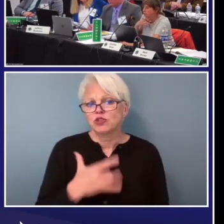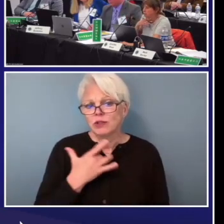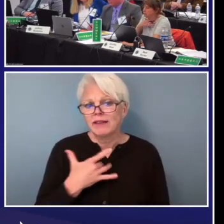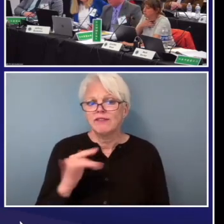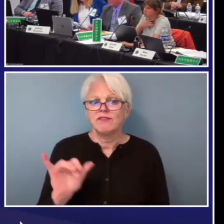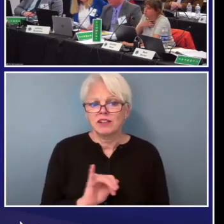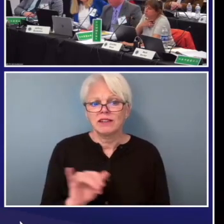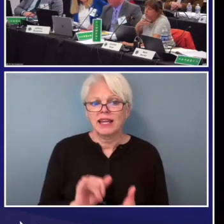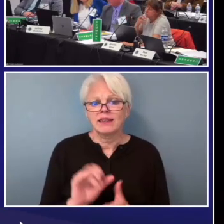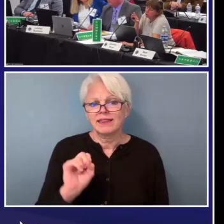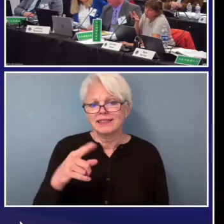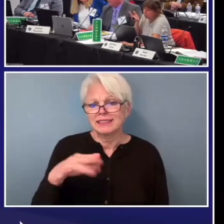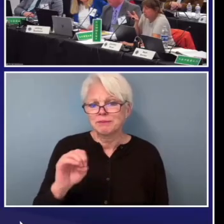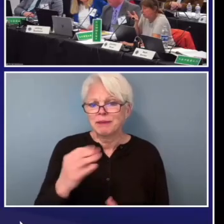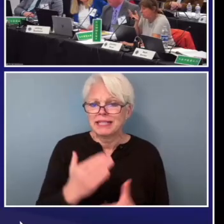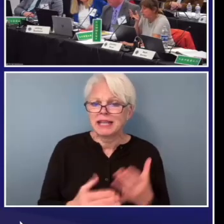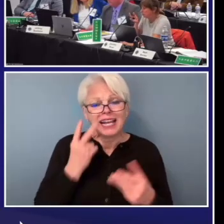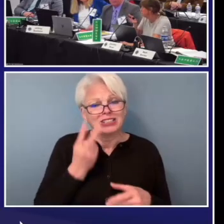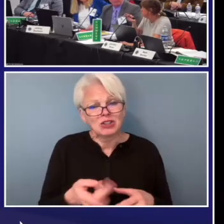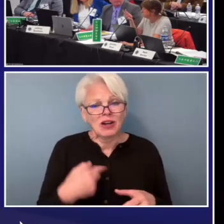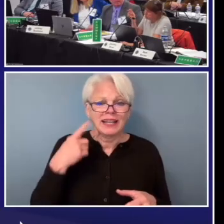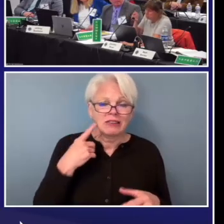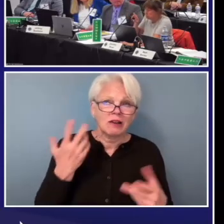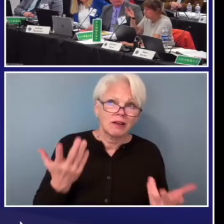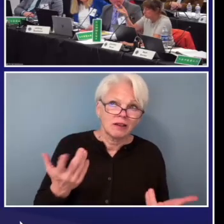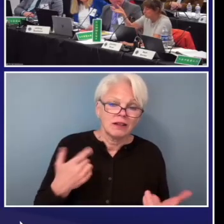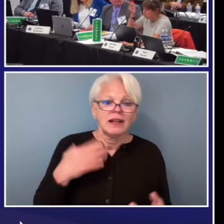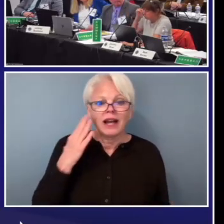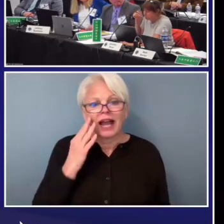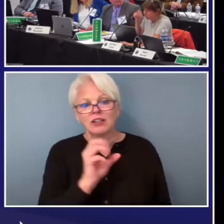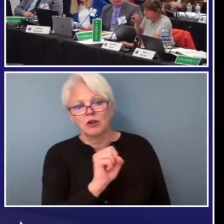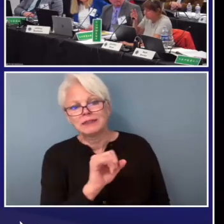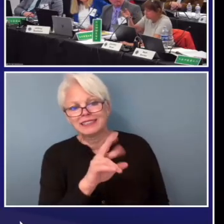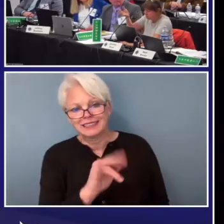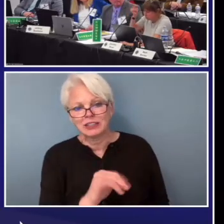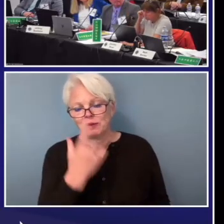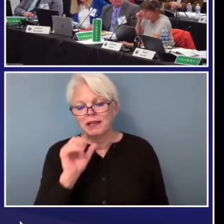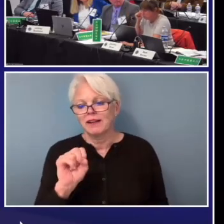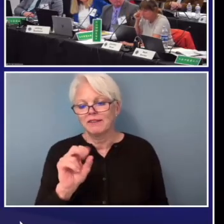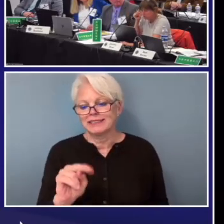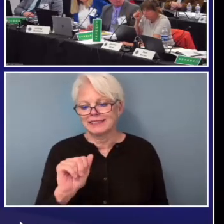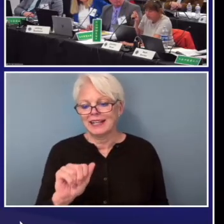space piece, I saw it and I kind of like, and I knew Siri because of Nasiki, you had mentioned office space there.